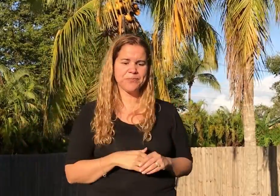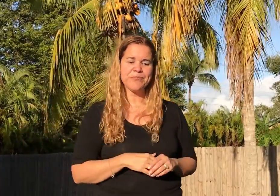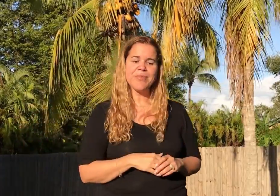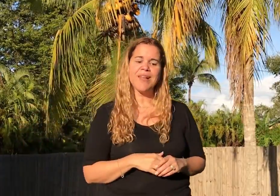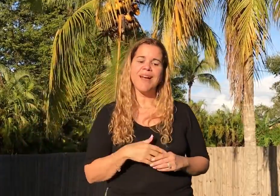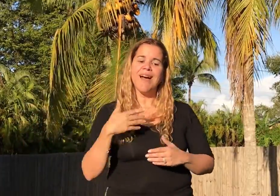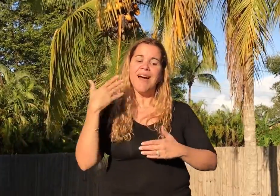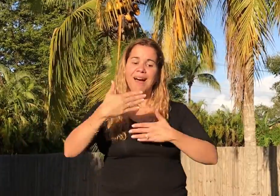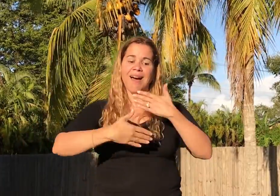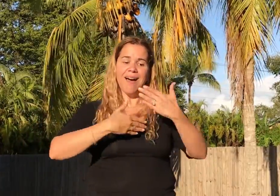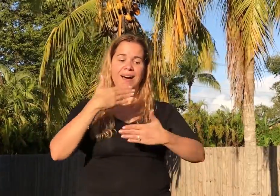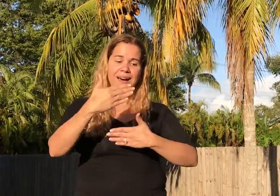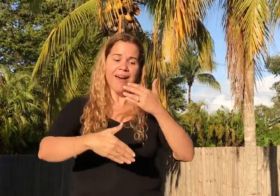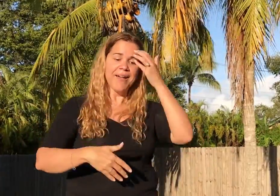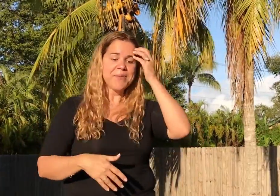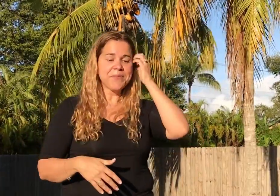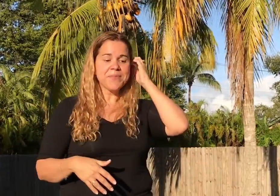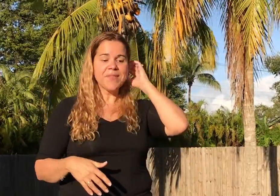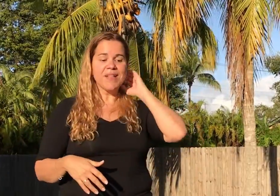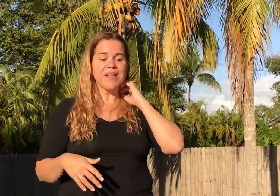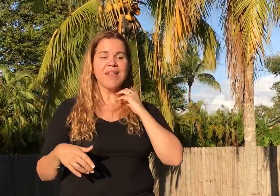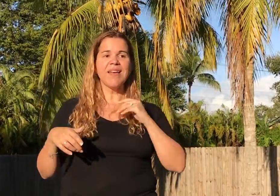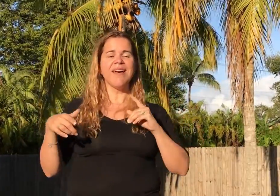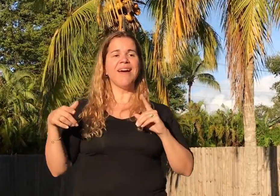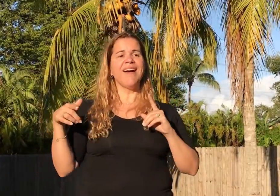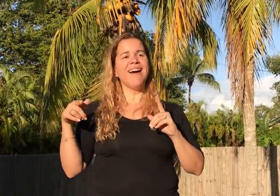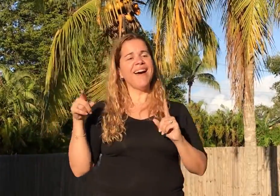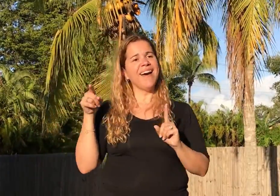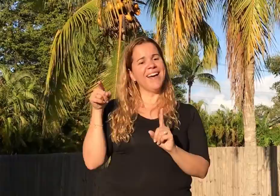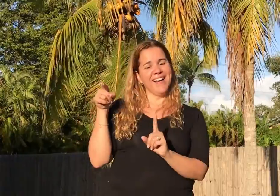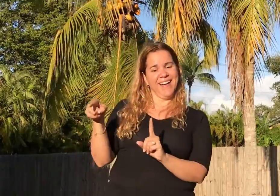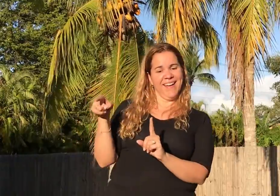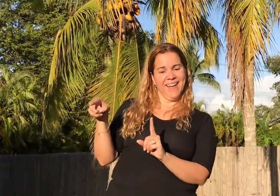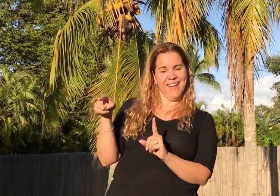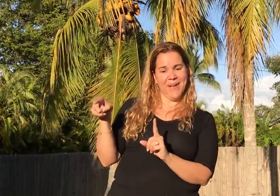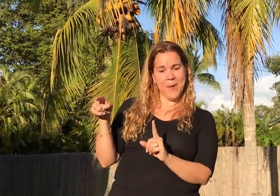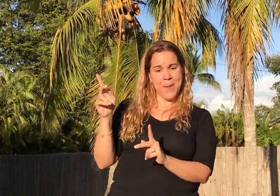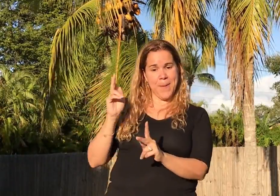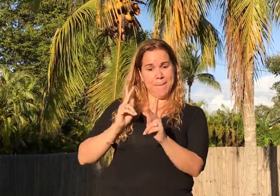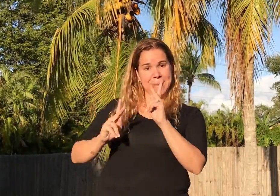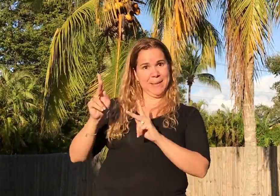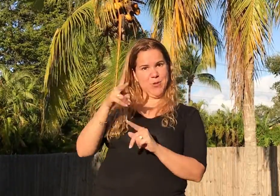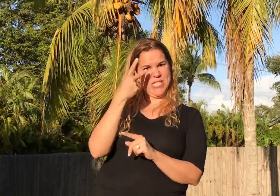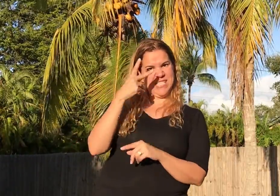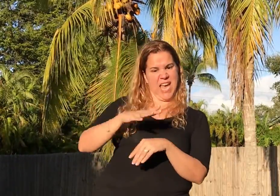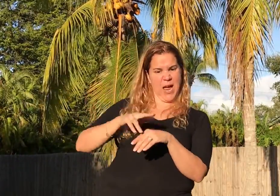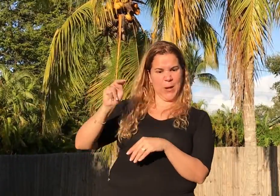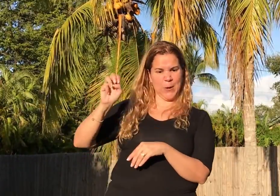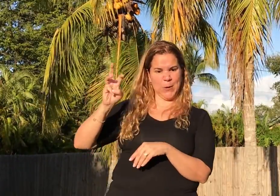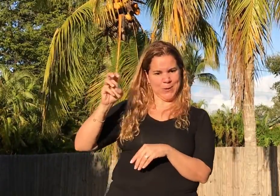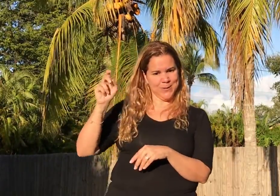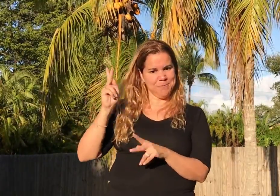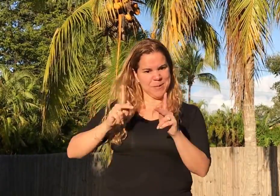To the Cuban community here in Miami, he was viewed as a monster that had destroyed and killed what was once a paradise.